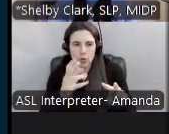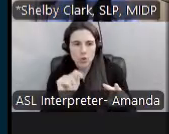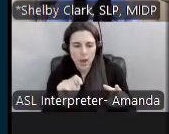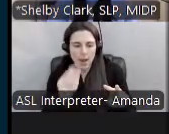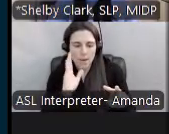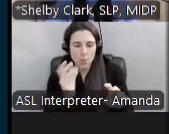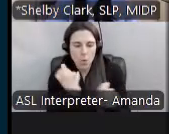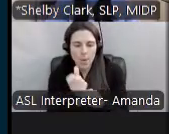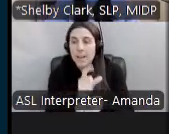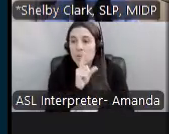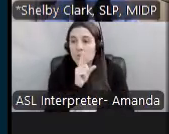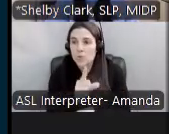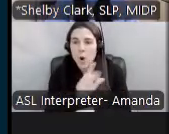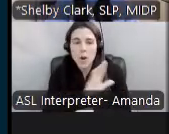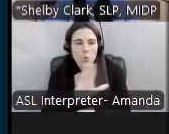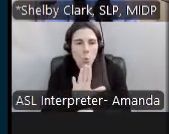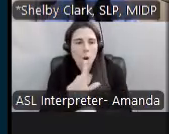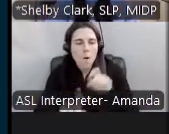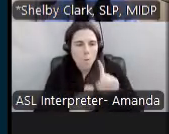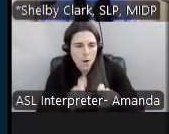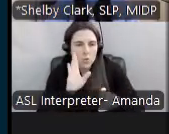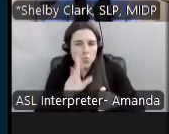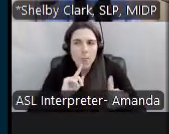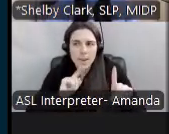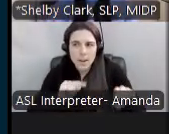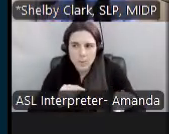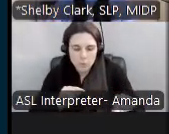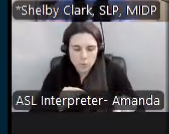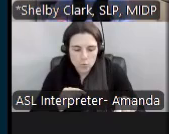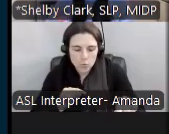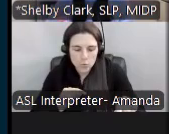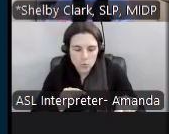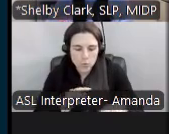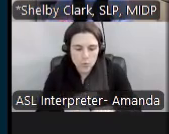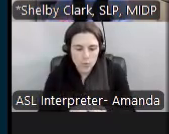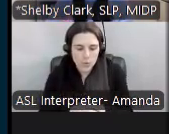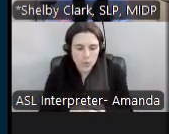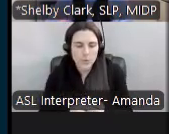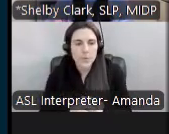sure that your questions get answered. Leo Vasquez also will